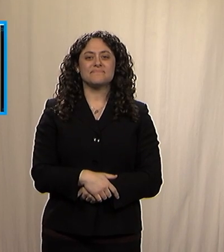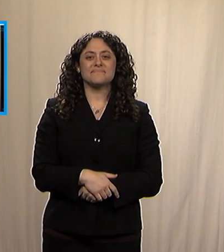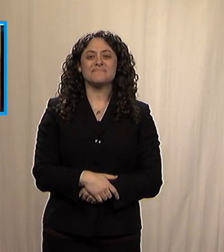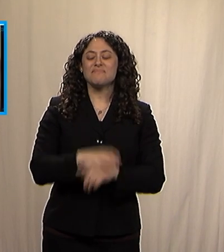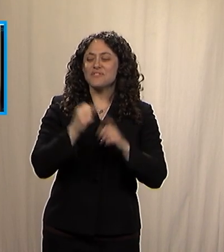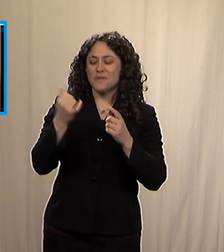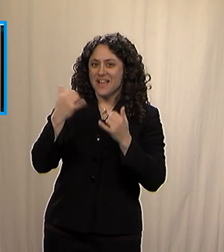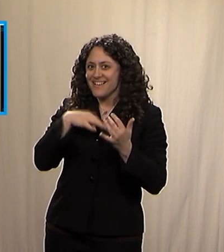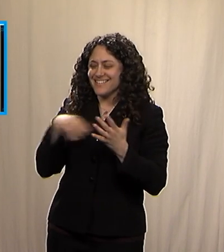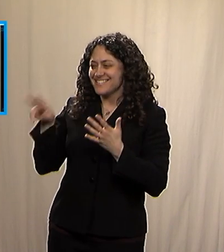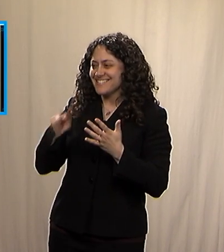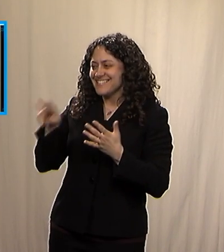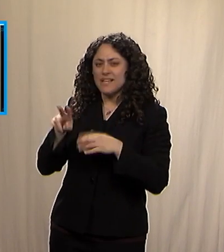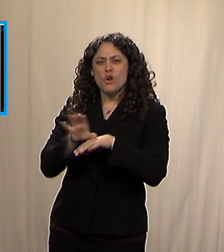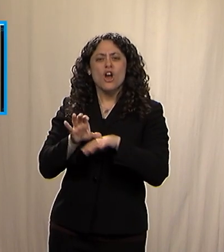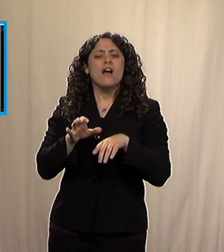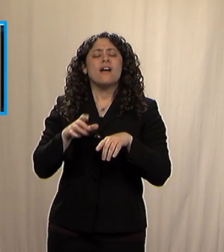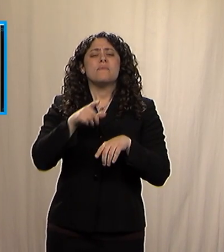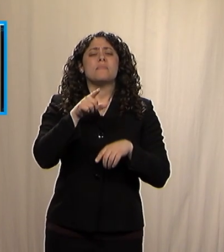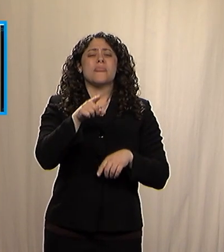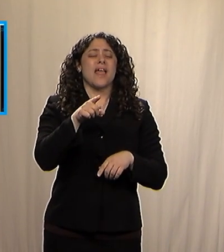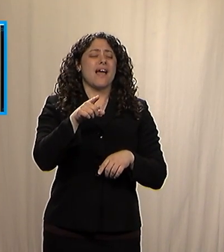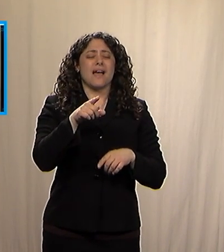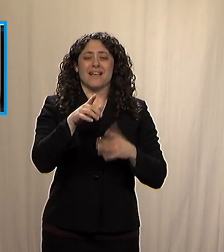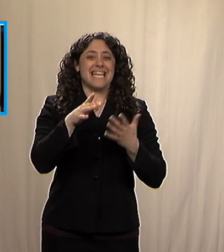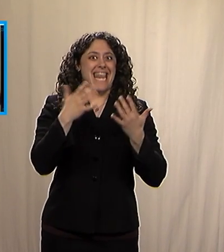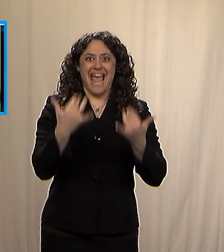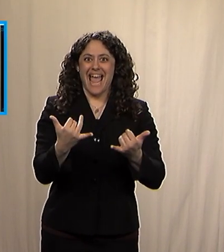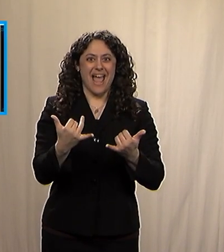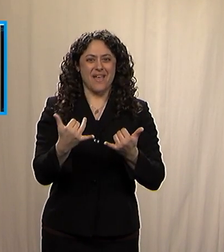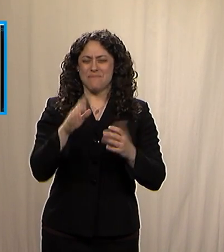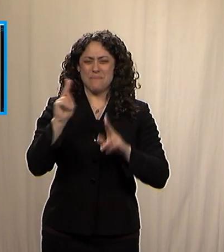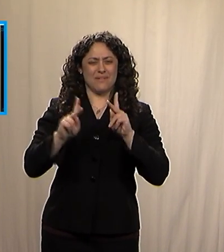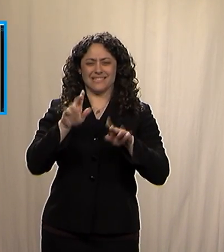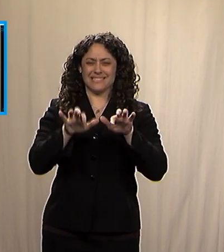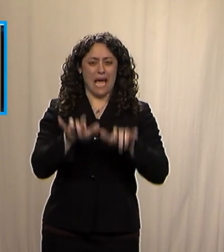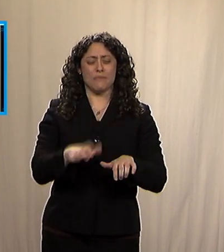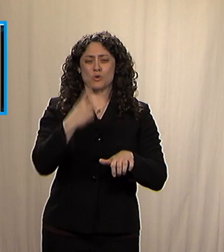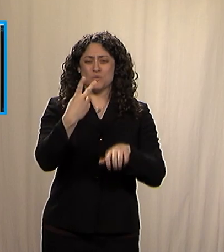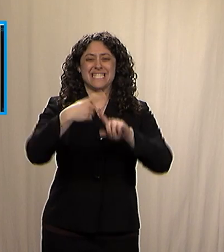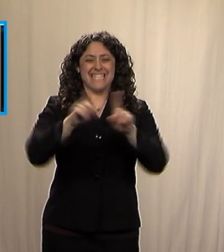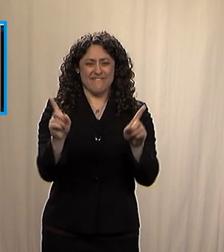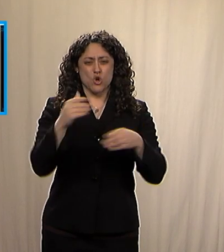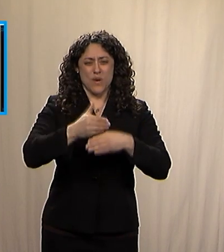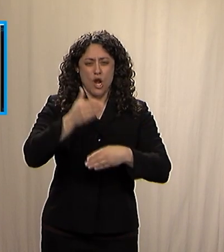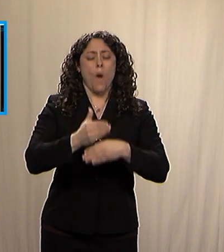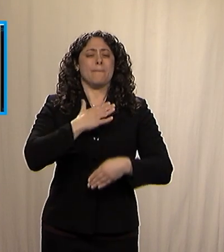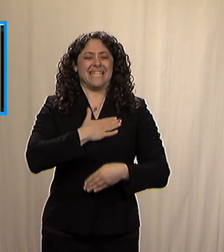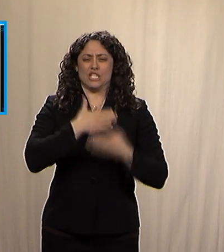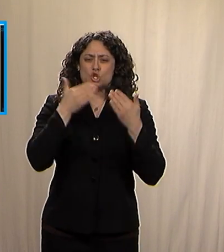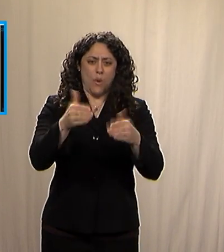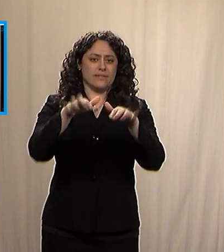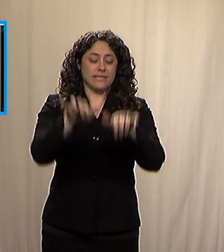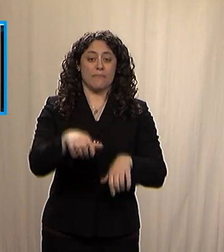People are typing their questions in two different windows. Could people type their questions in the Q and A window? Only?